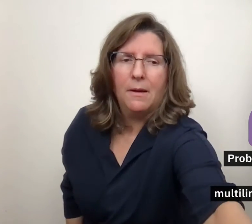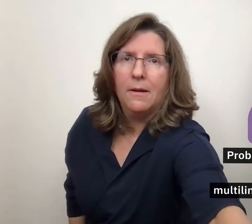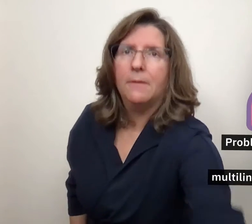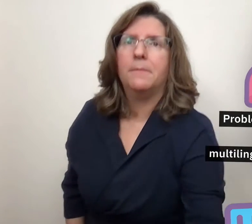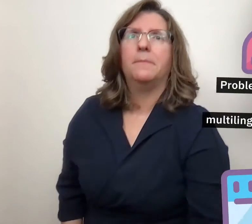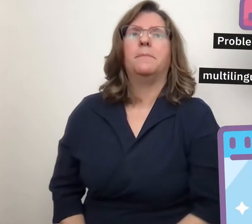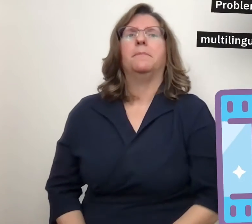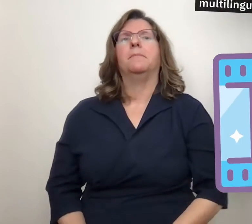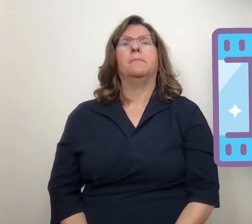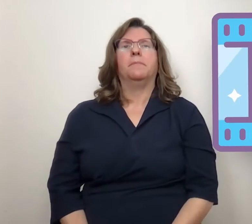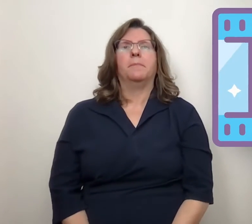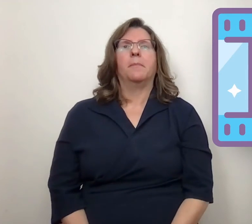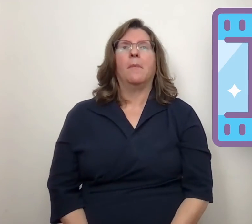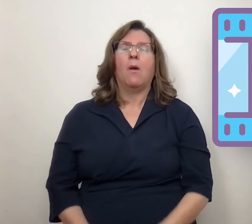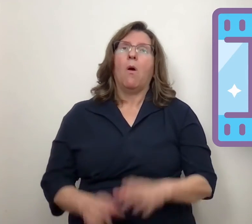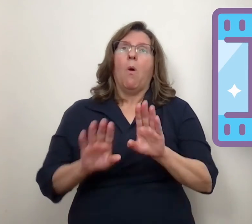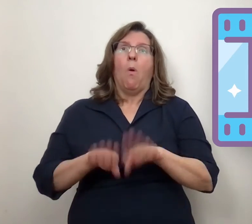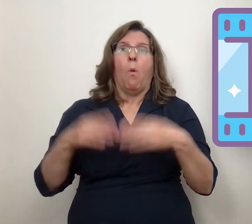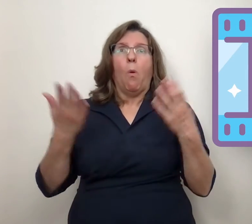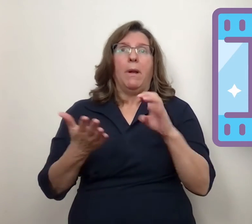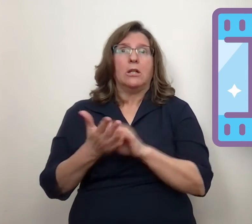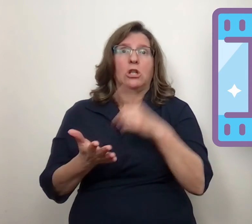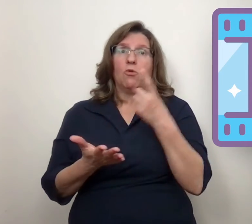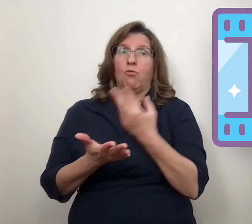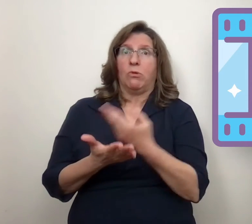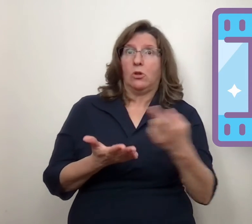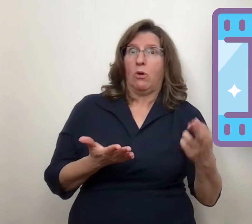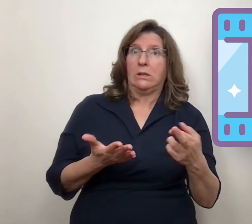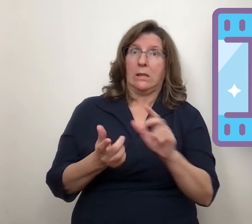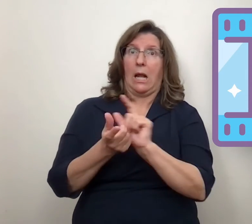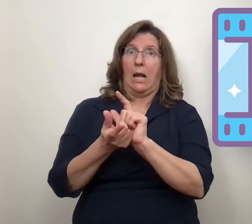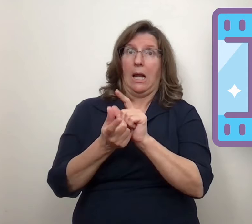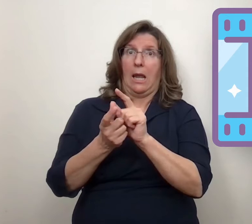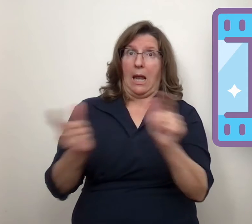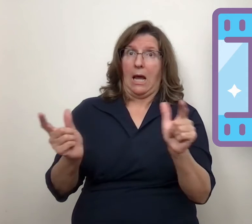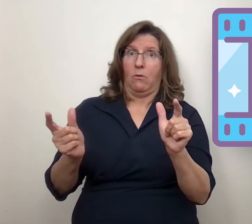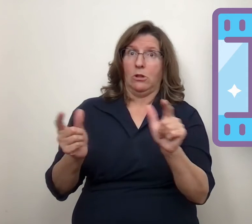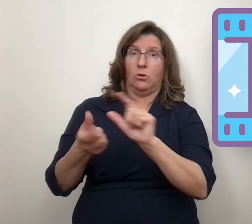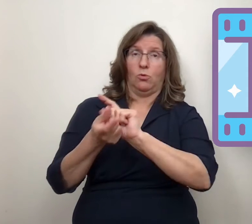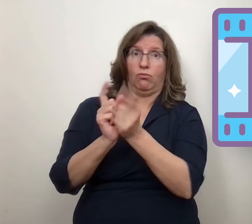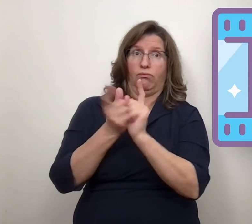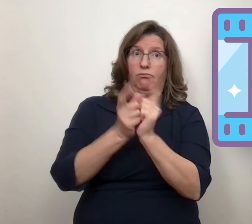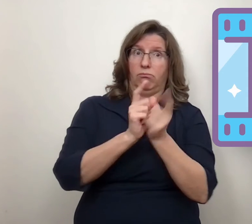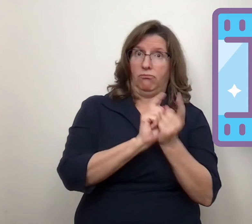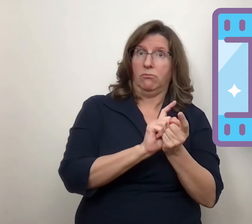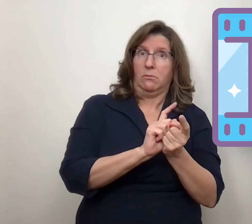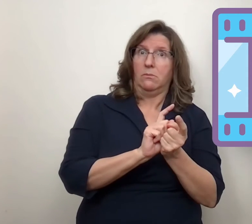It should not be too busy. There should be a clear connection between the elements, be they text, video or images. Each visual element should have an unambiguous purpose. Busyness is visual noise and not conducive to visual learning.